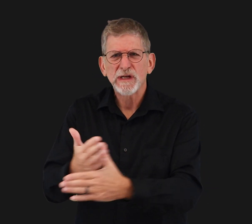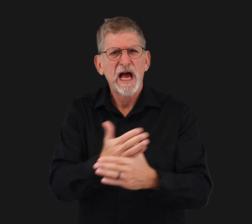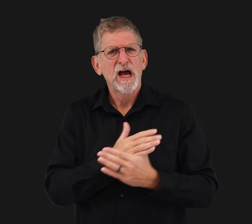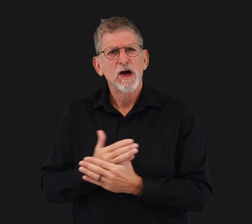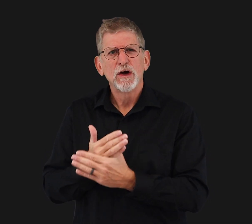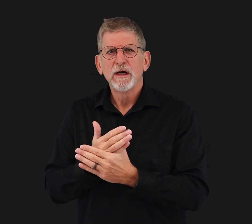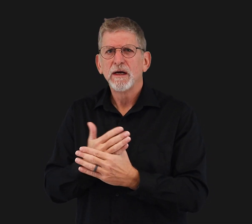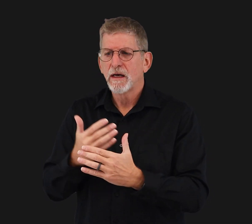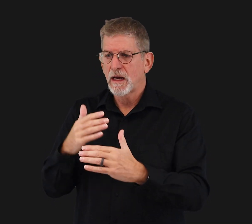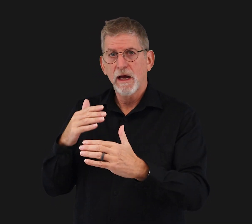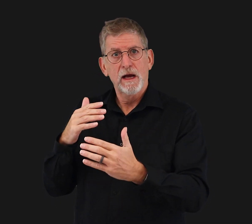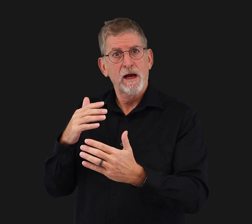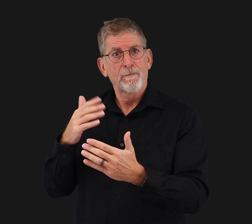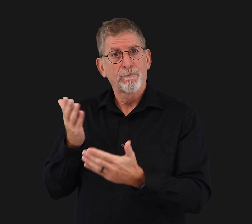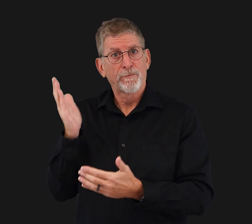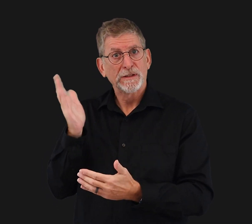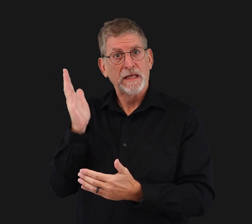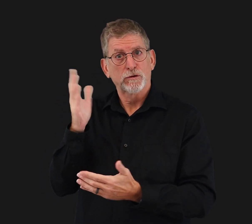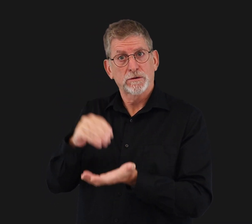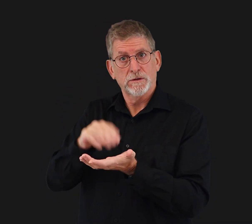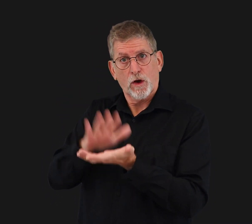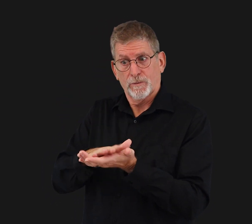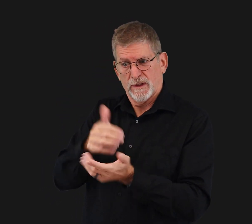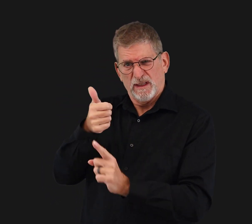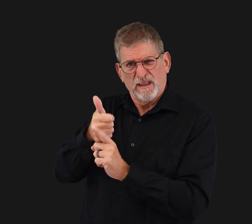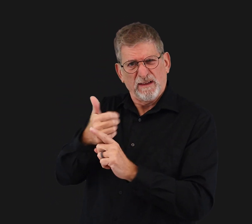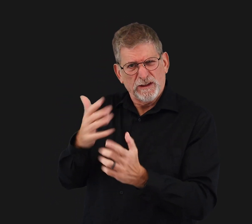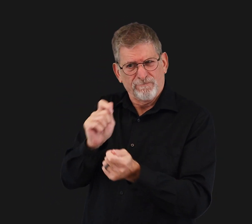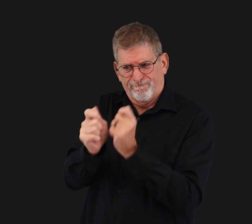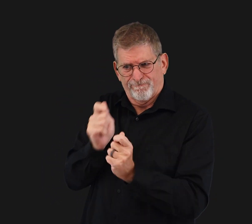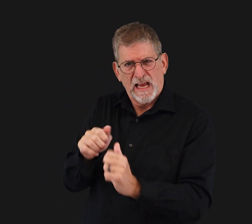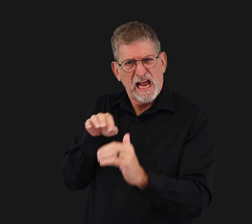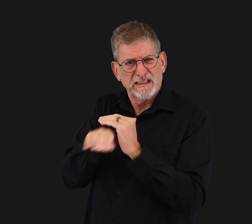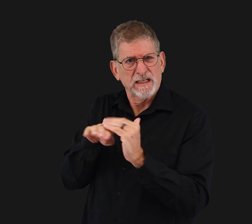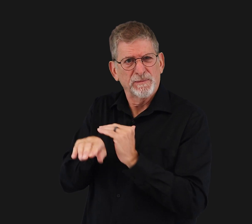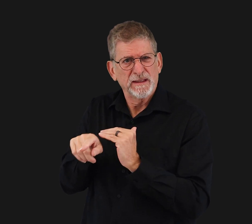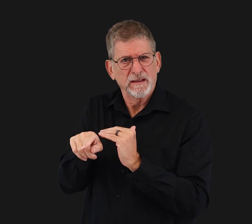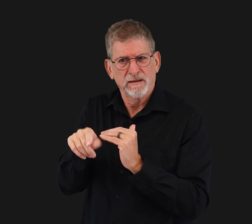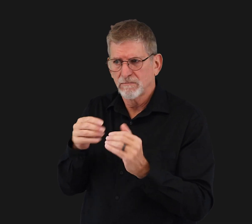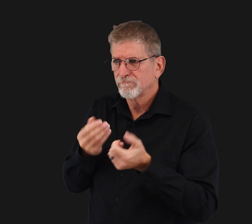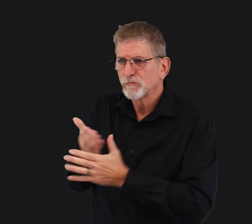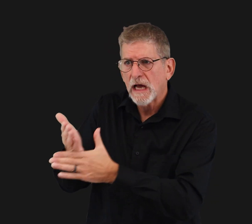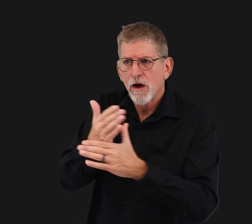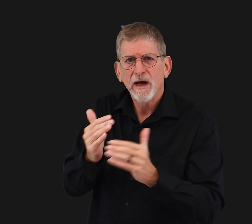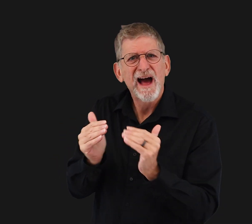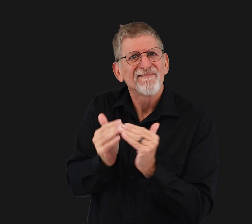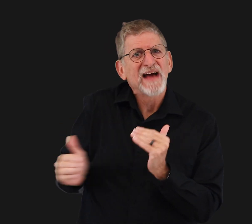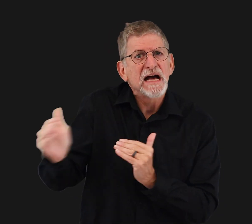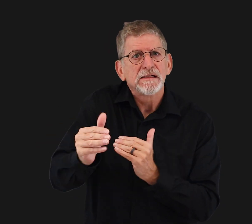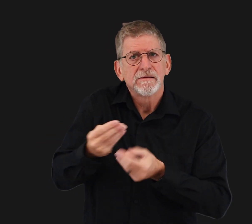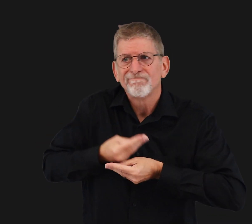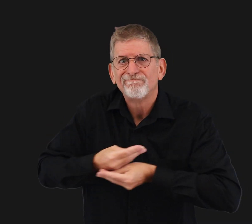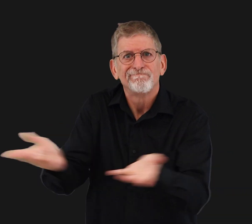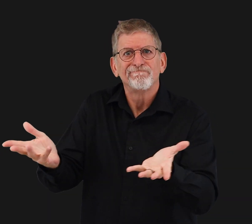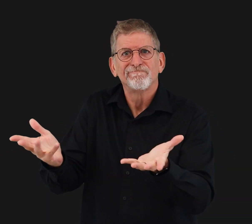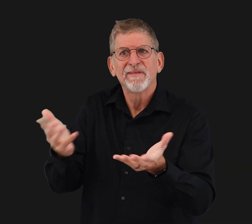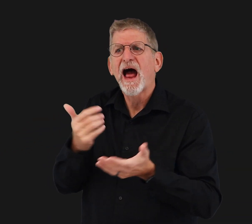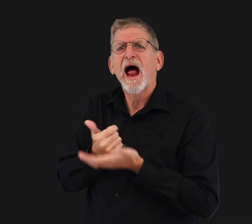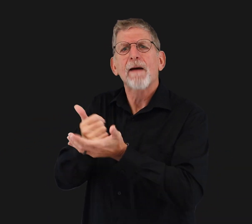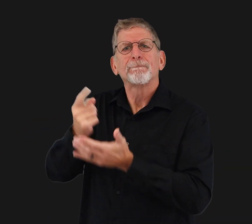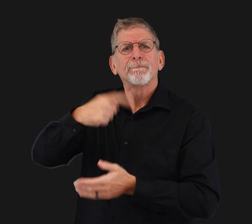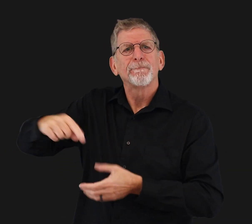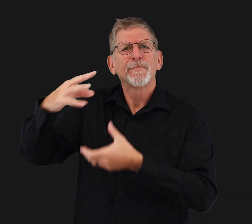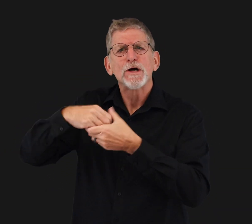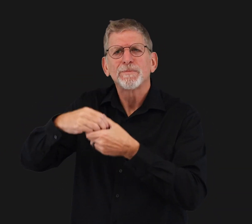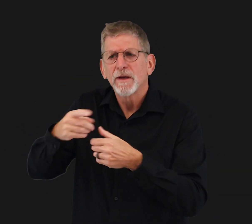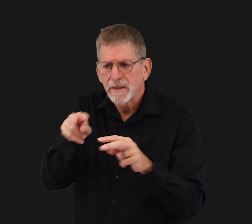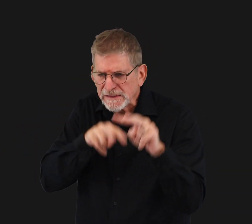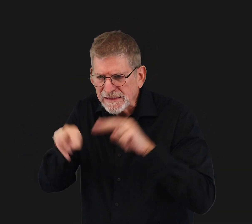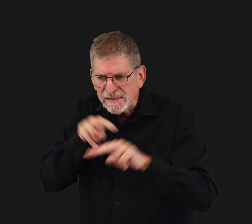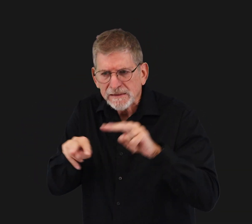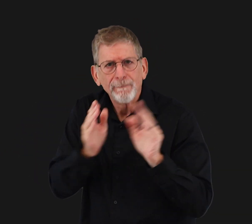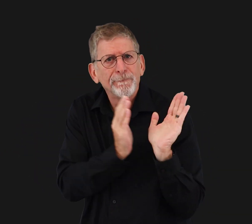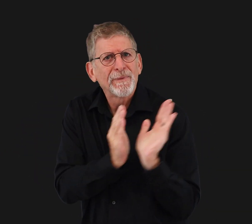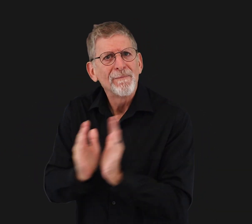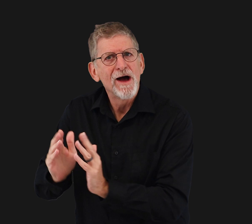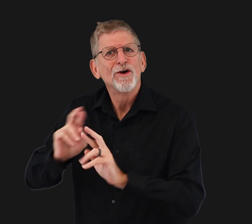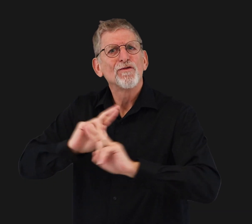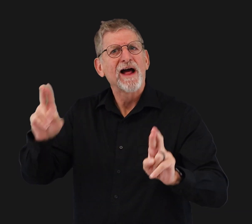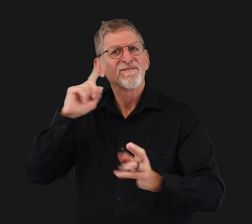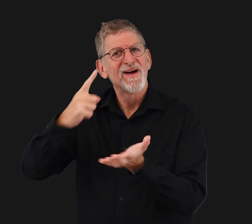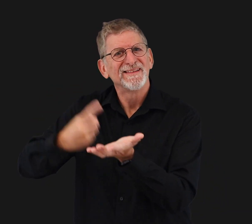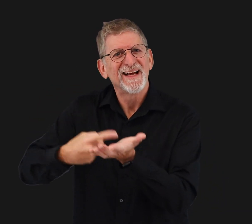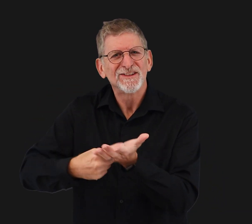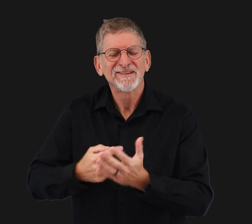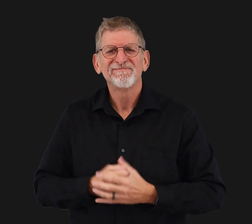We shared accessible presentation documents in advance to help participants prepare for the discussion.